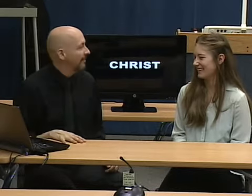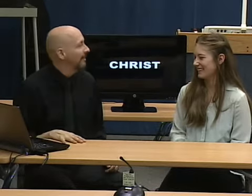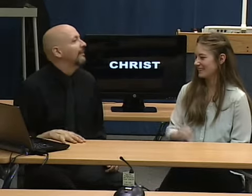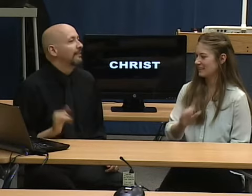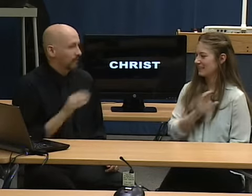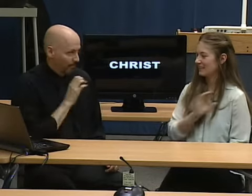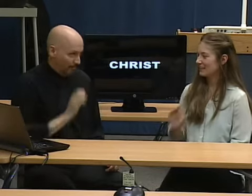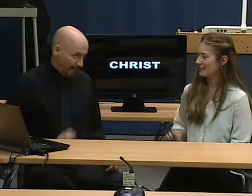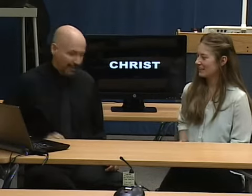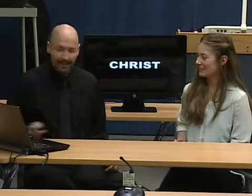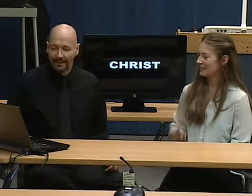Christ.